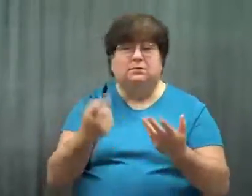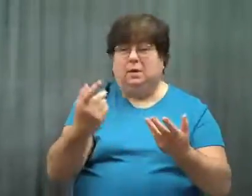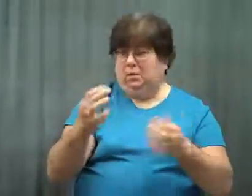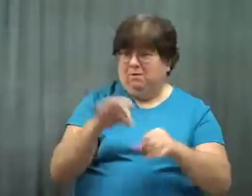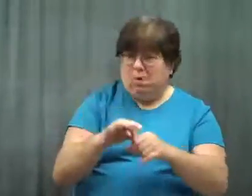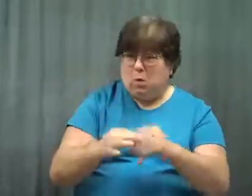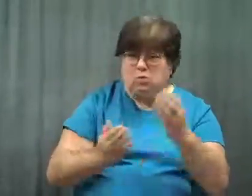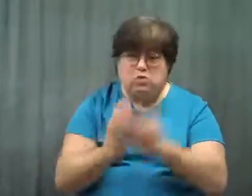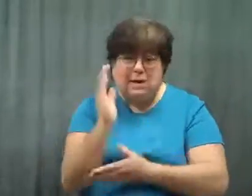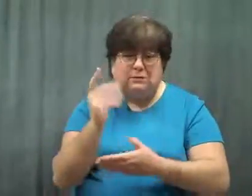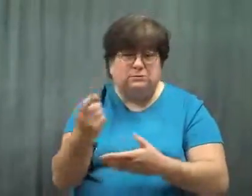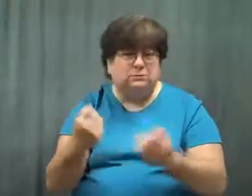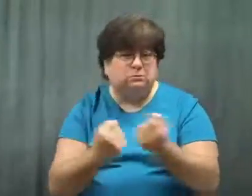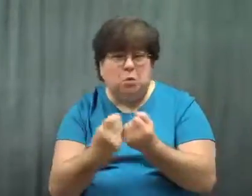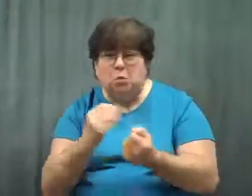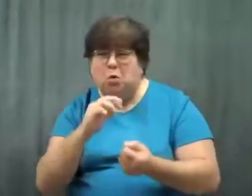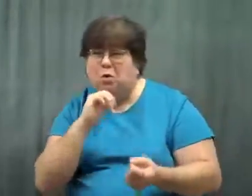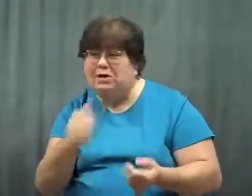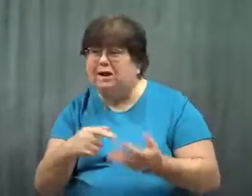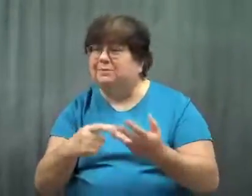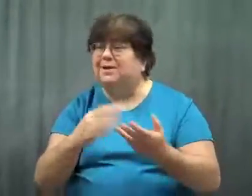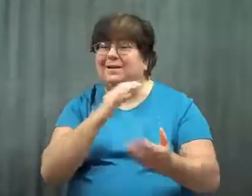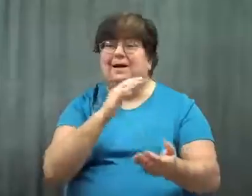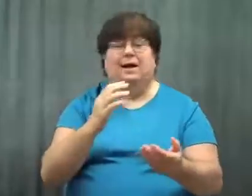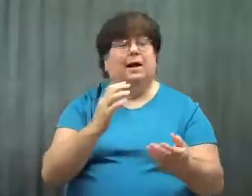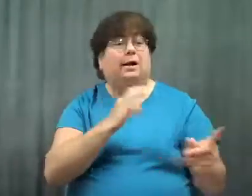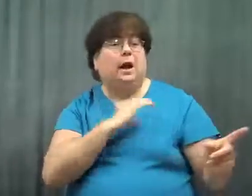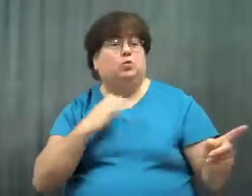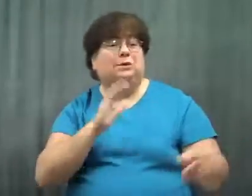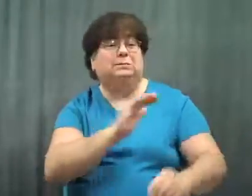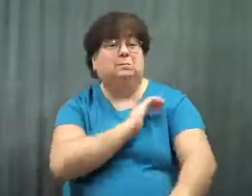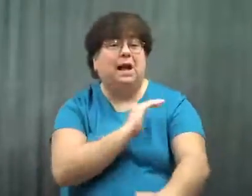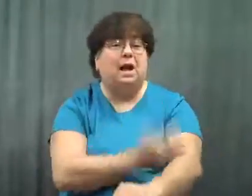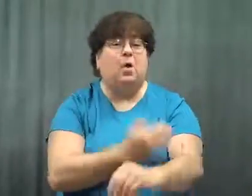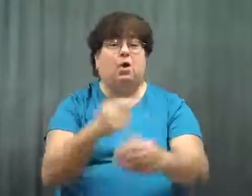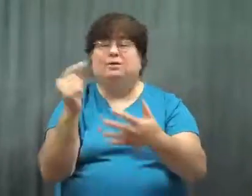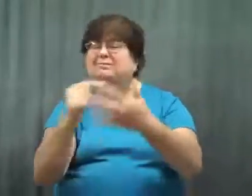They may be asked whether they support voting rights, or Congressional power.